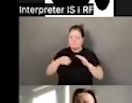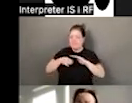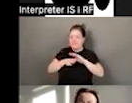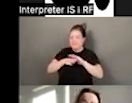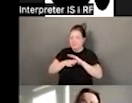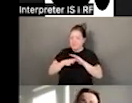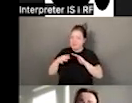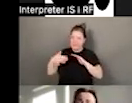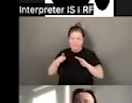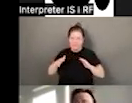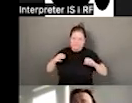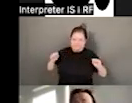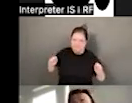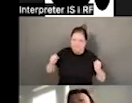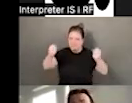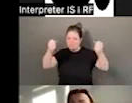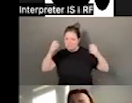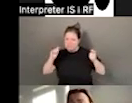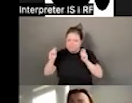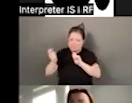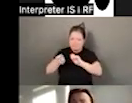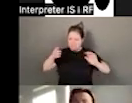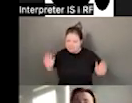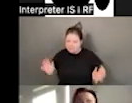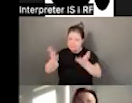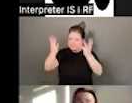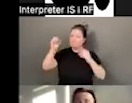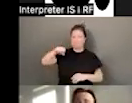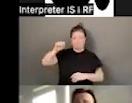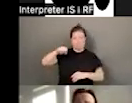no matter if they are researchers or practitioners or in the IT industry or